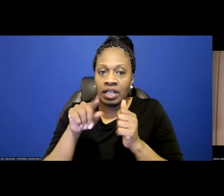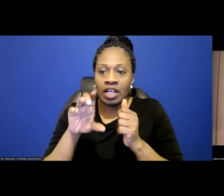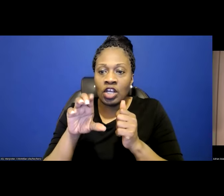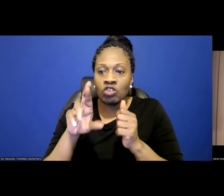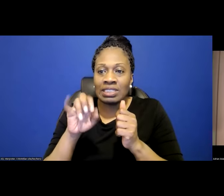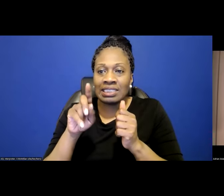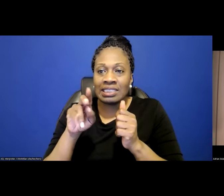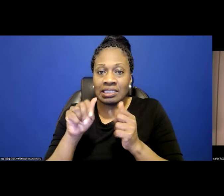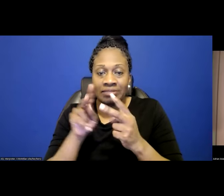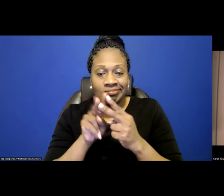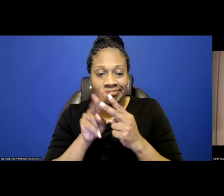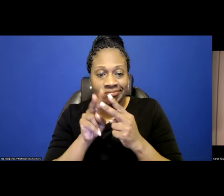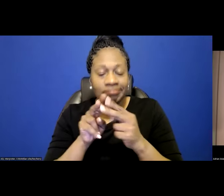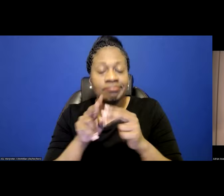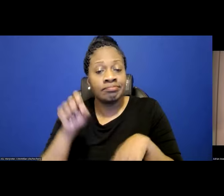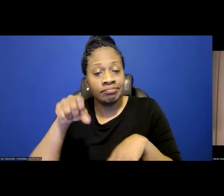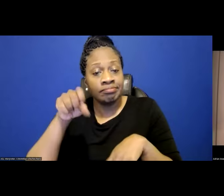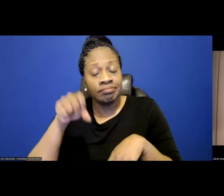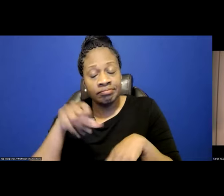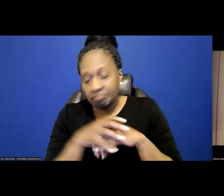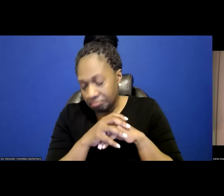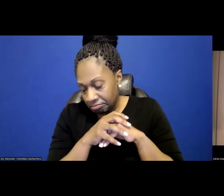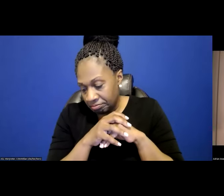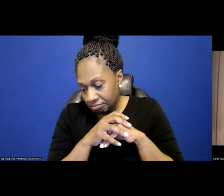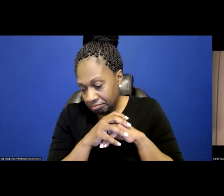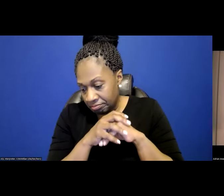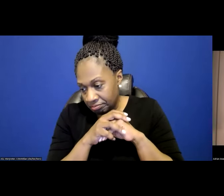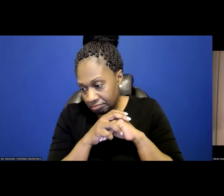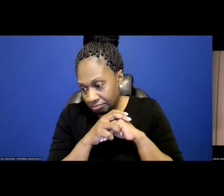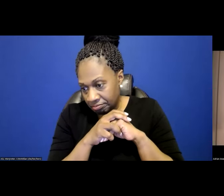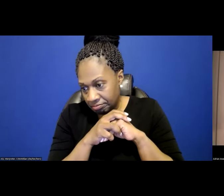that it is very subjective